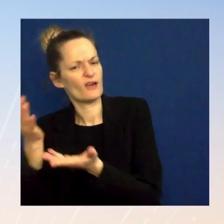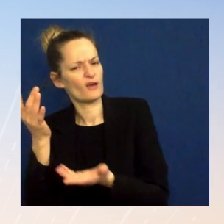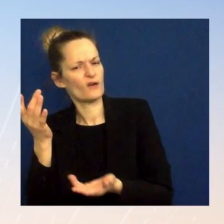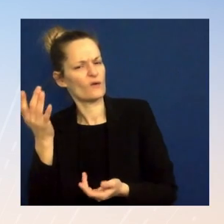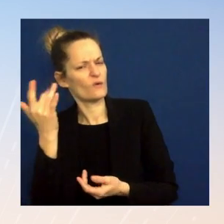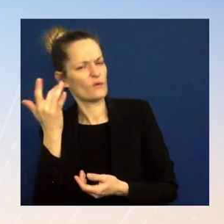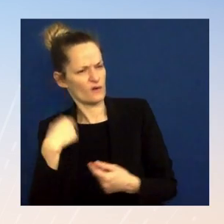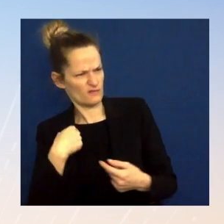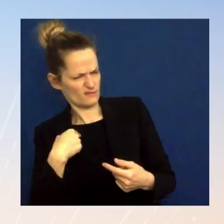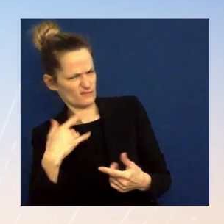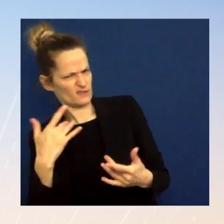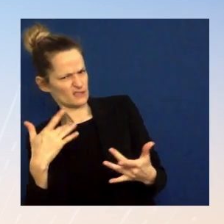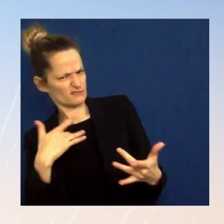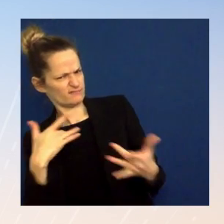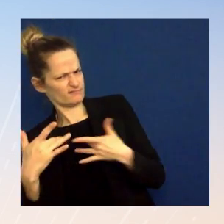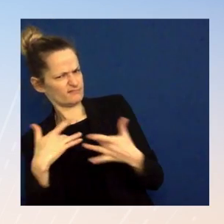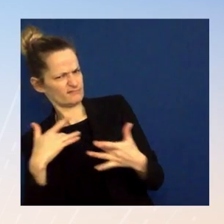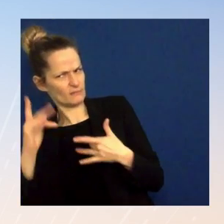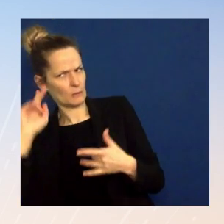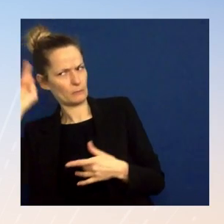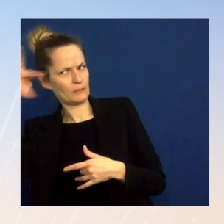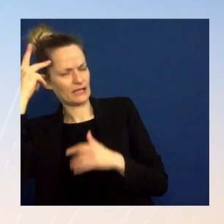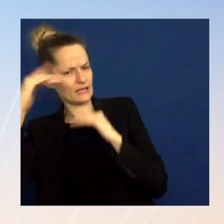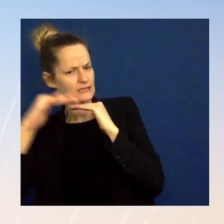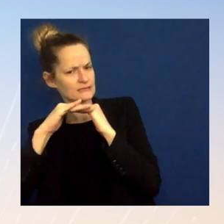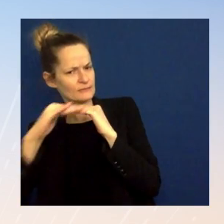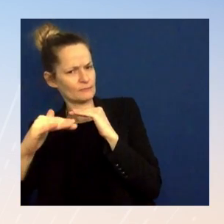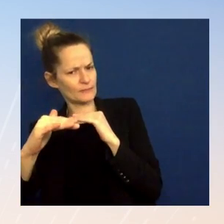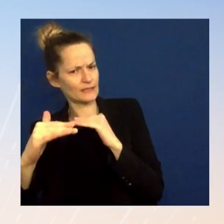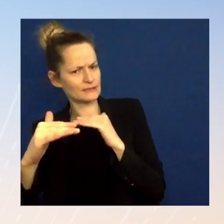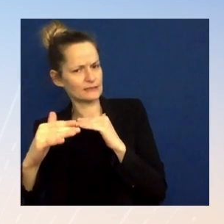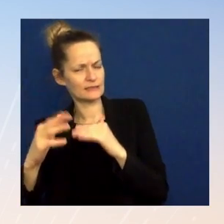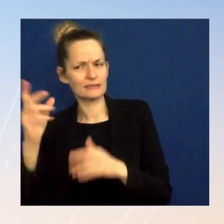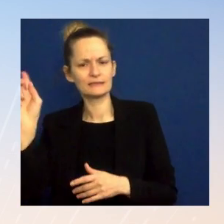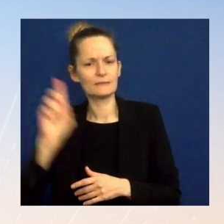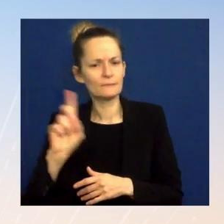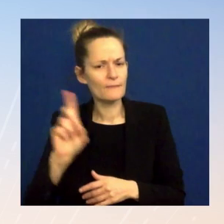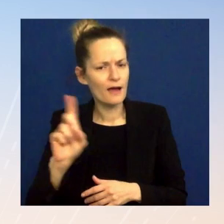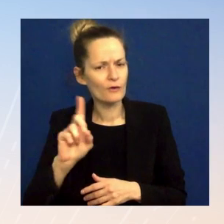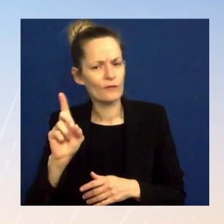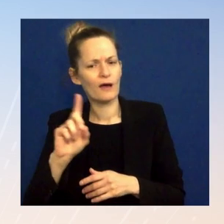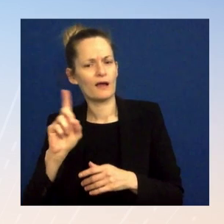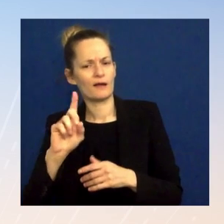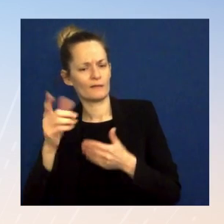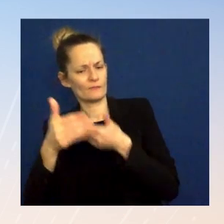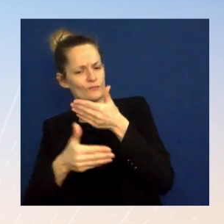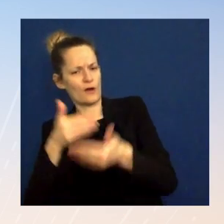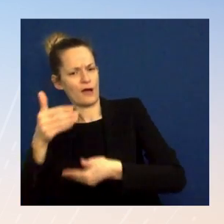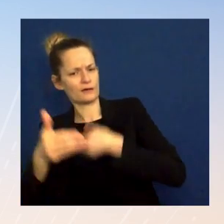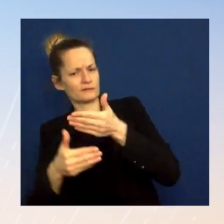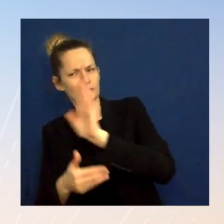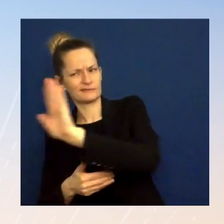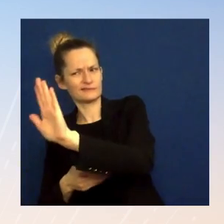about the fragility of the democratic process there. But I can't speak to, you know, whether he thought it --